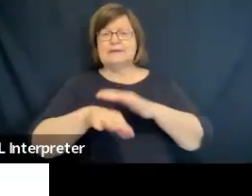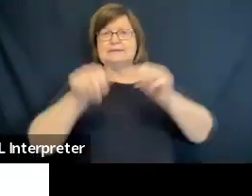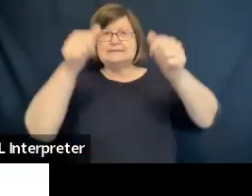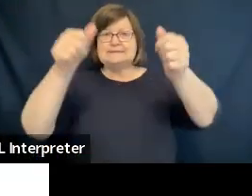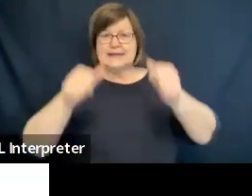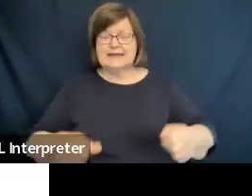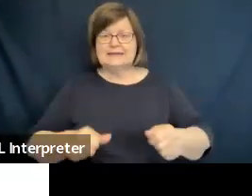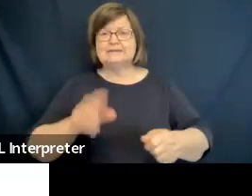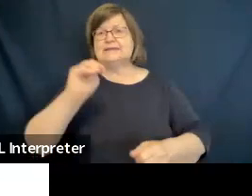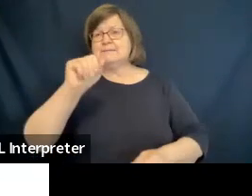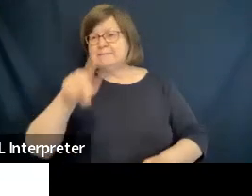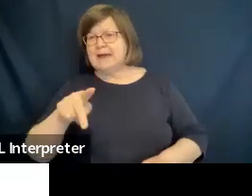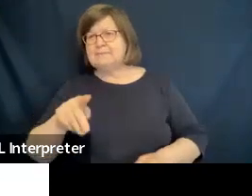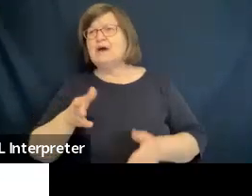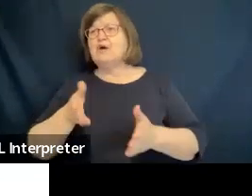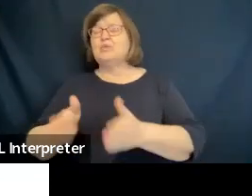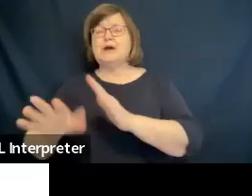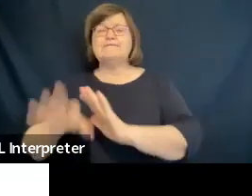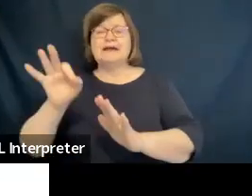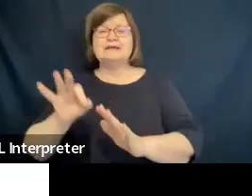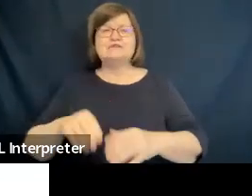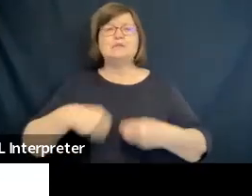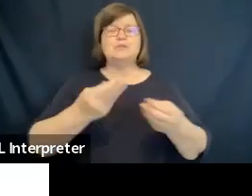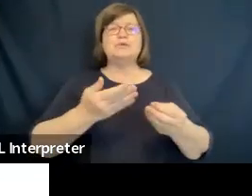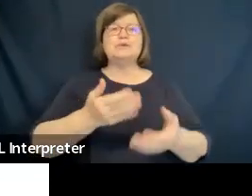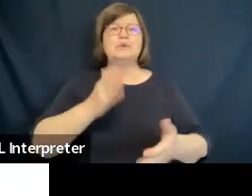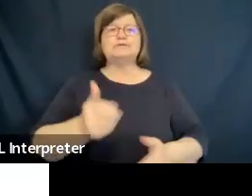maps and wayfinding will promote navigation for people who are blind or have low vision,